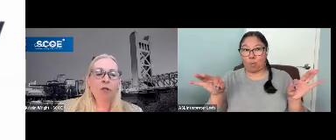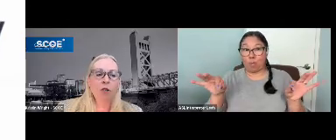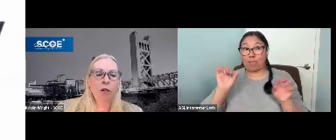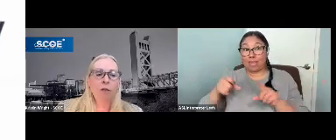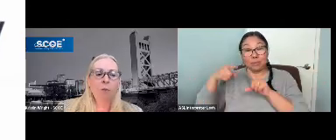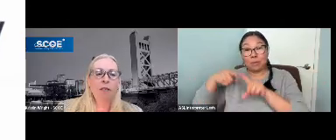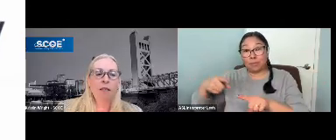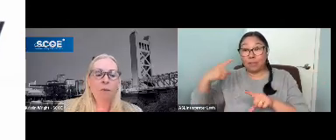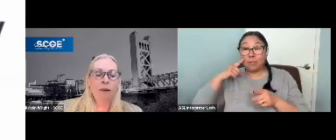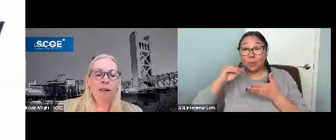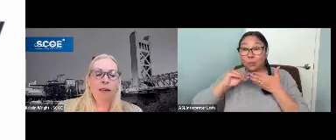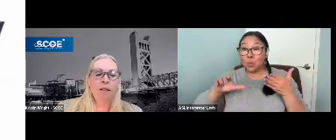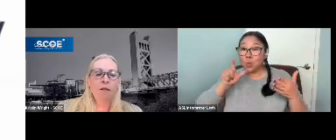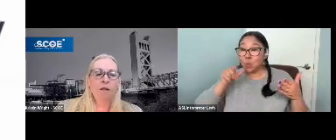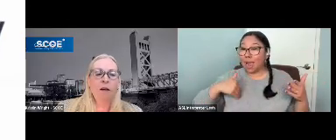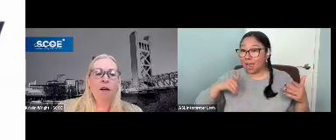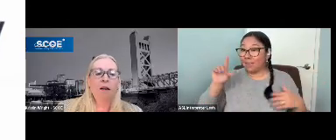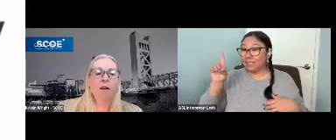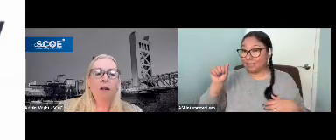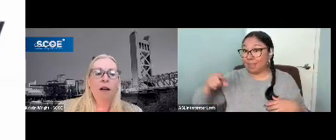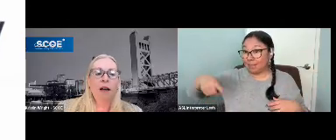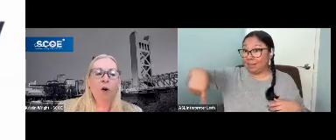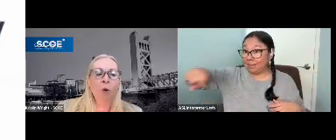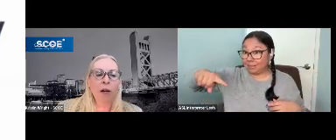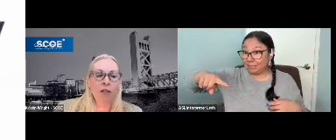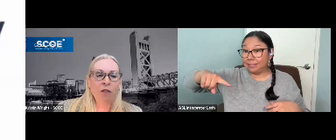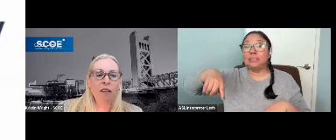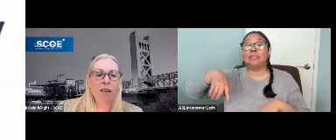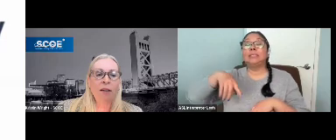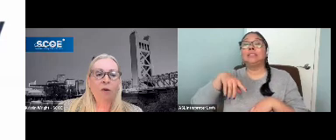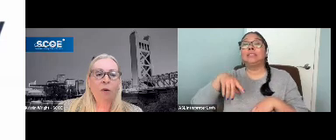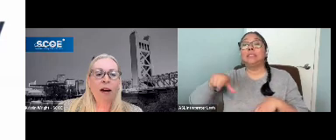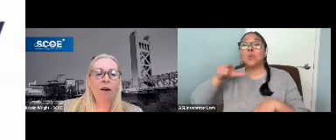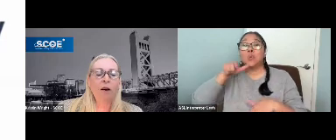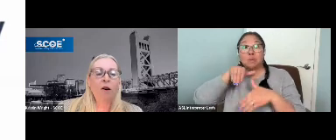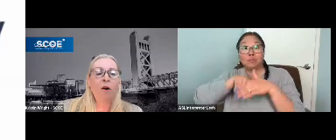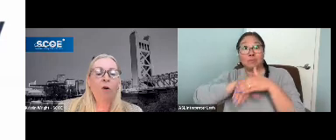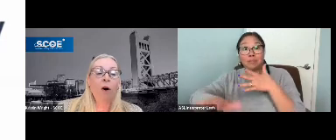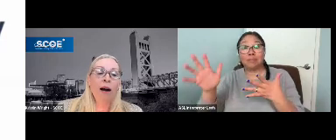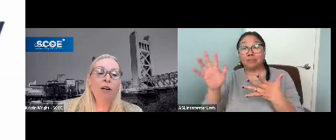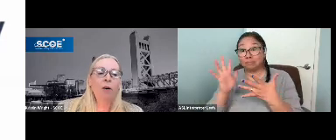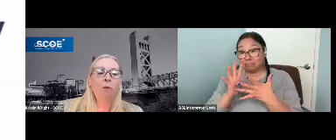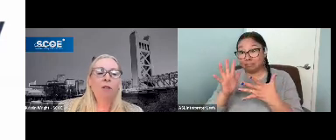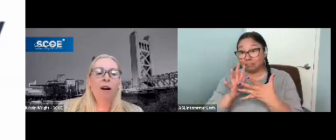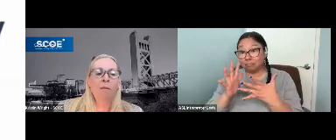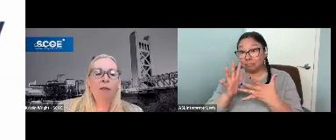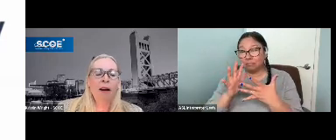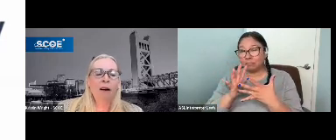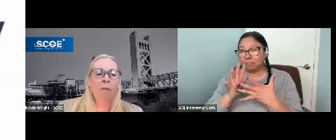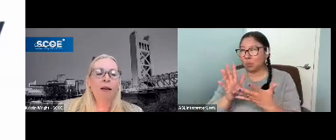for students with disabilities. who entered the ninth grade or actually we'll talk about that in